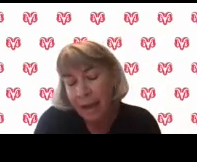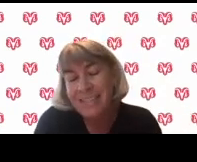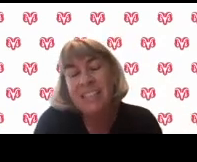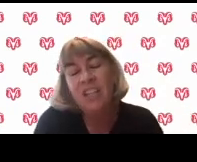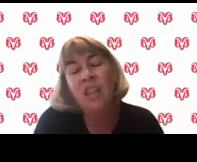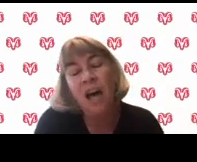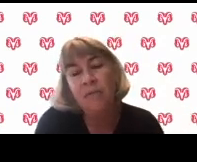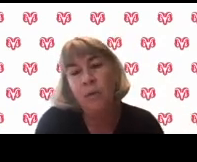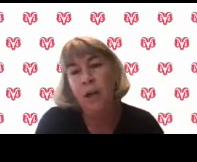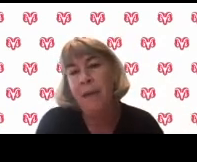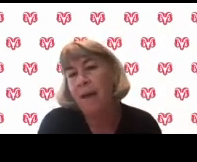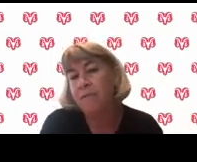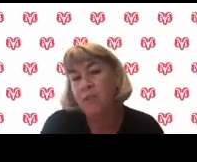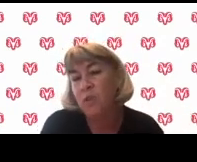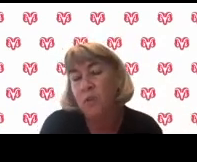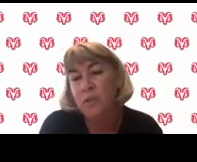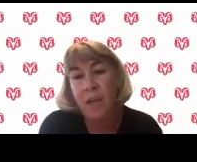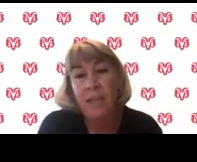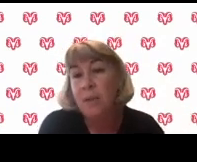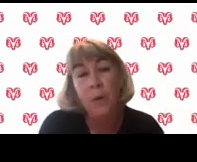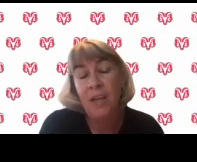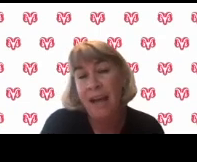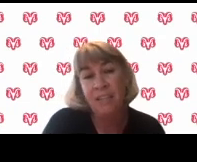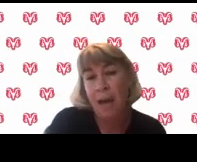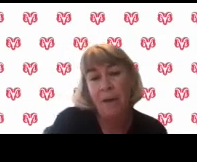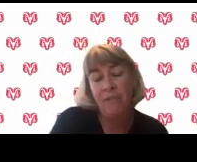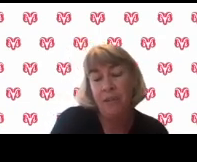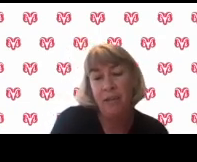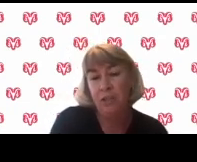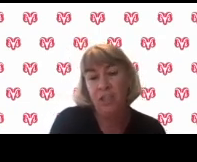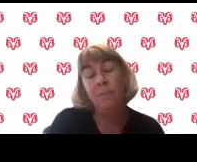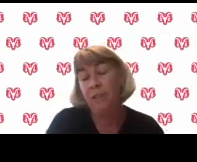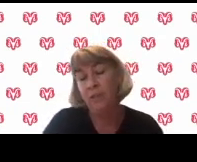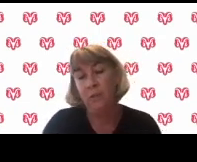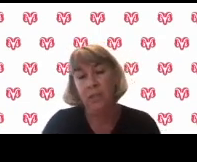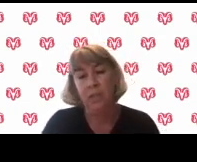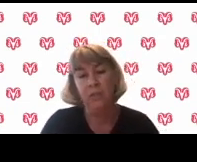and it takes a lot of work on behalf of the students to put in that time, effort and energy to build those skills.